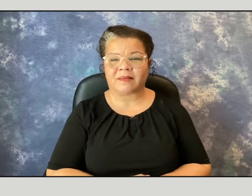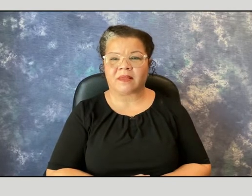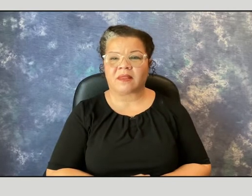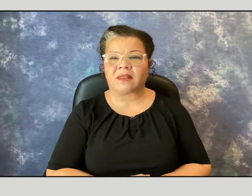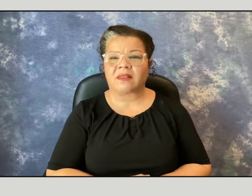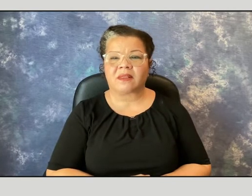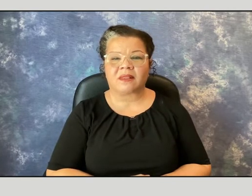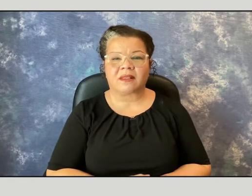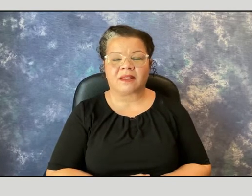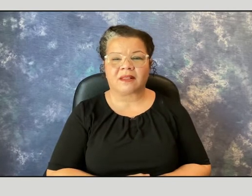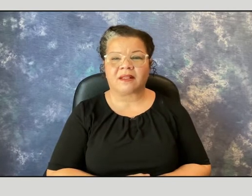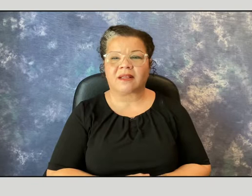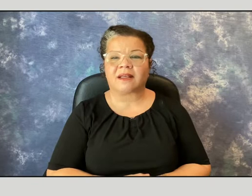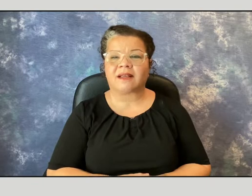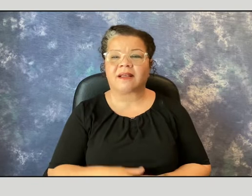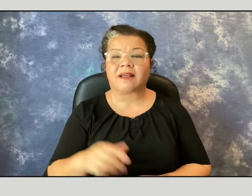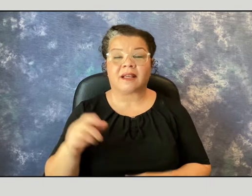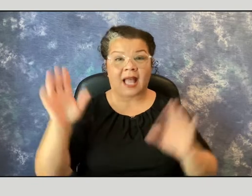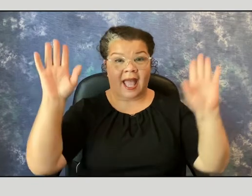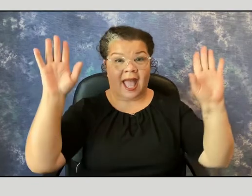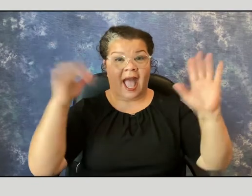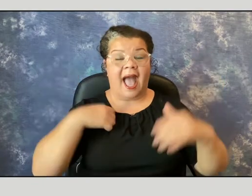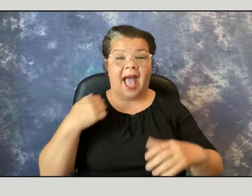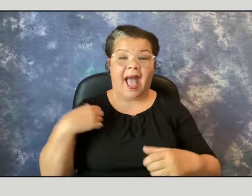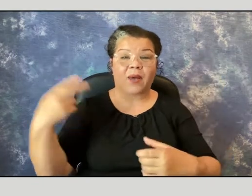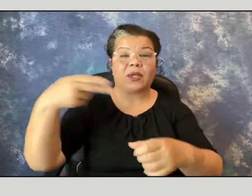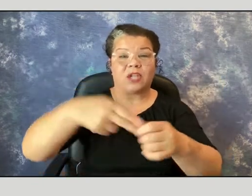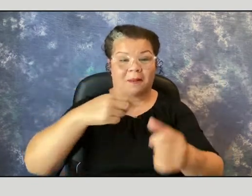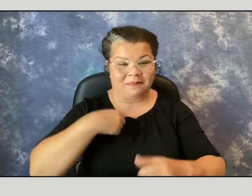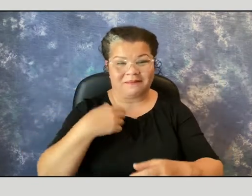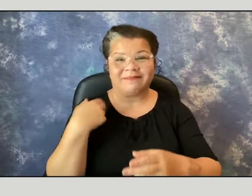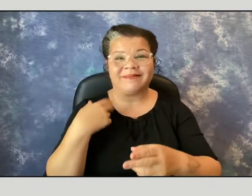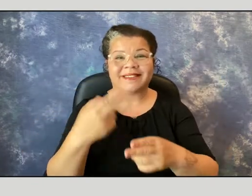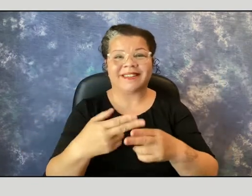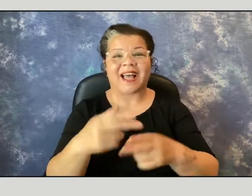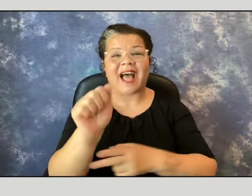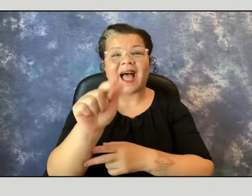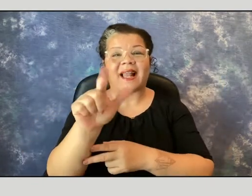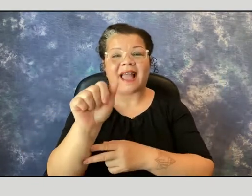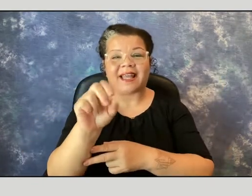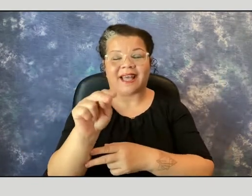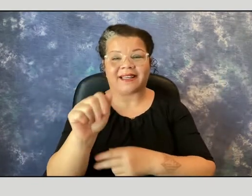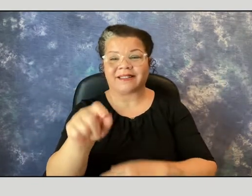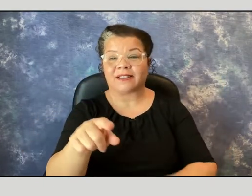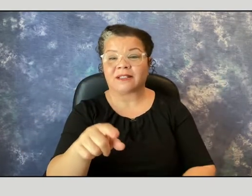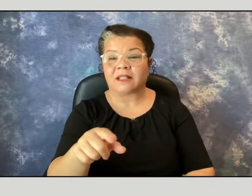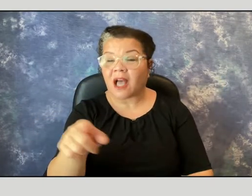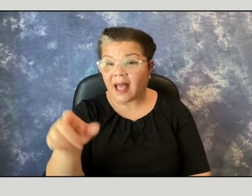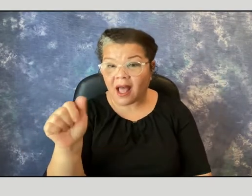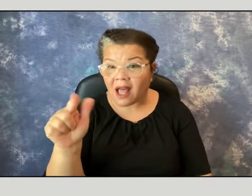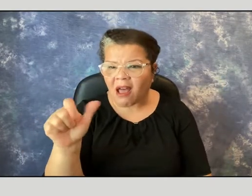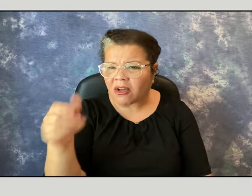Okay, Alana. - I'll jump in. Okay, Alana, Alana, should I No, no, I could see you were on it, Yari.